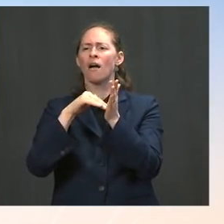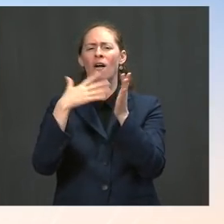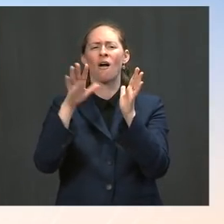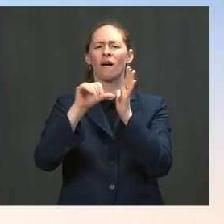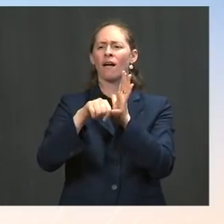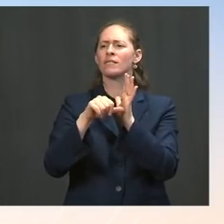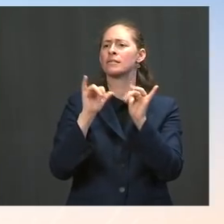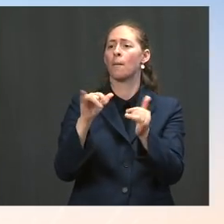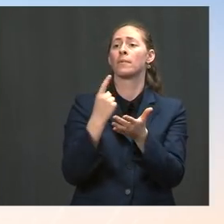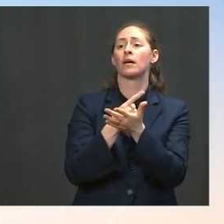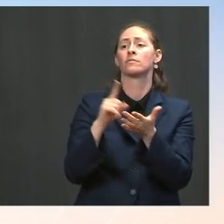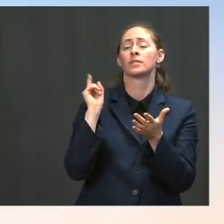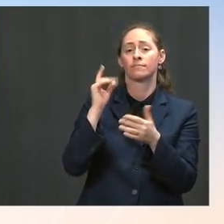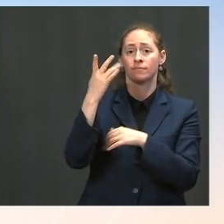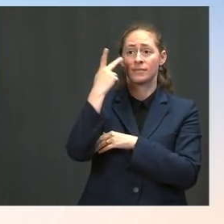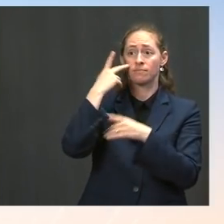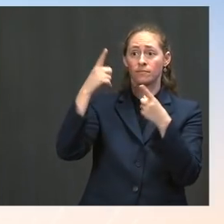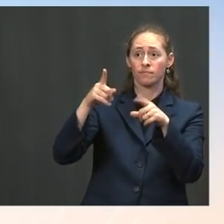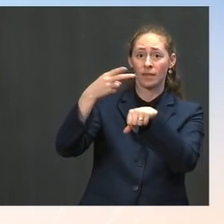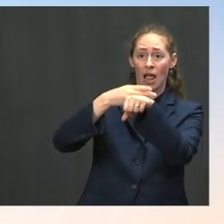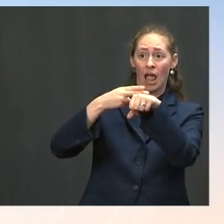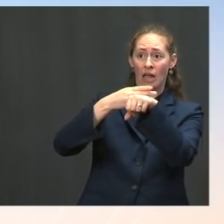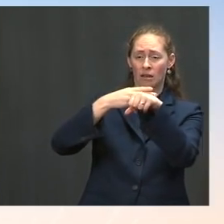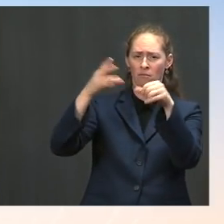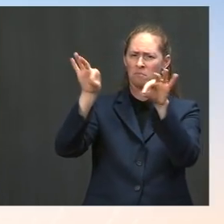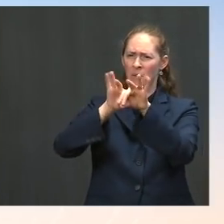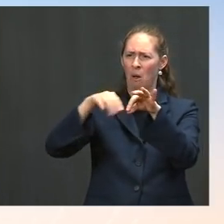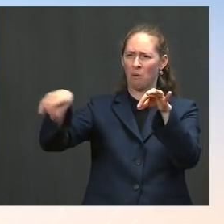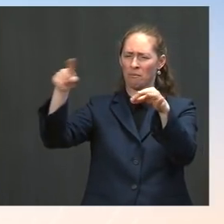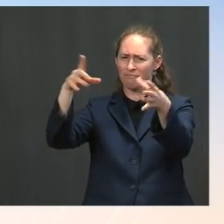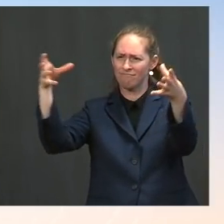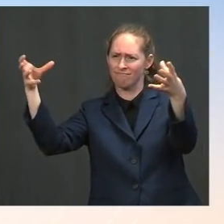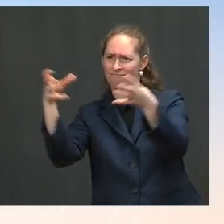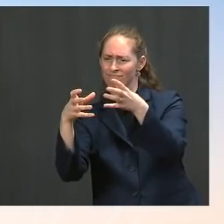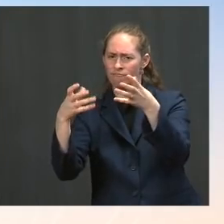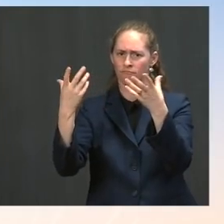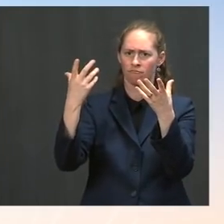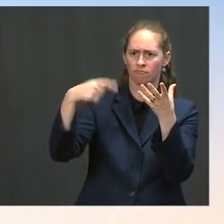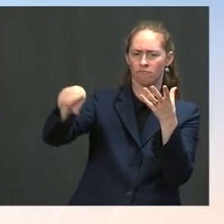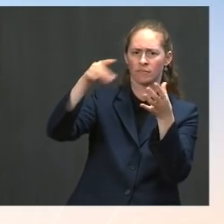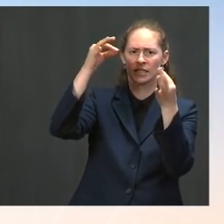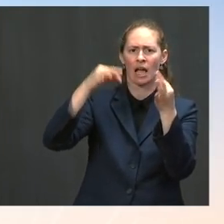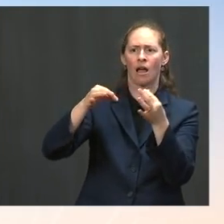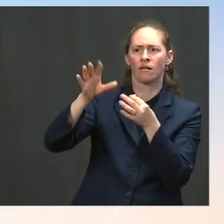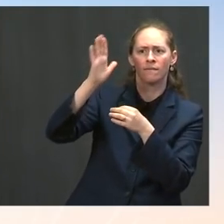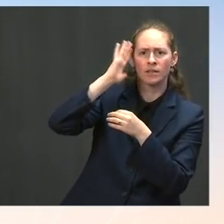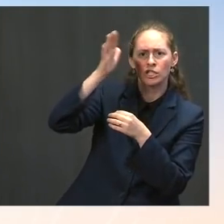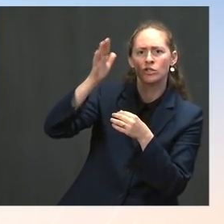to chart a united path forward, to move forward with the elections as soon as there are some --